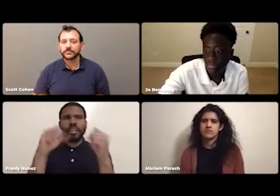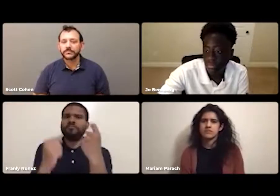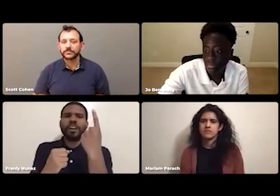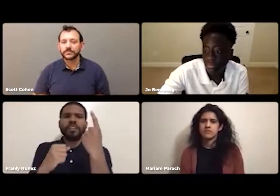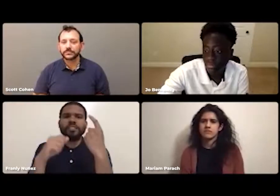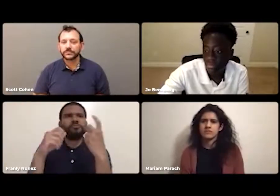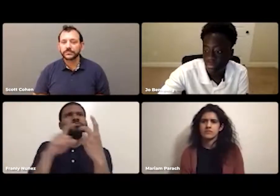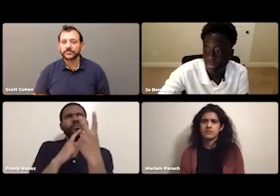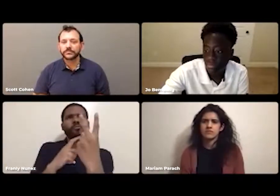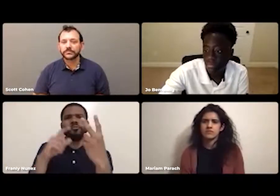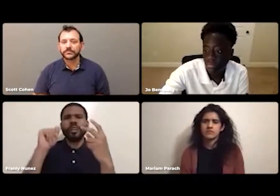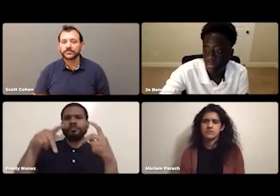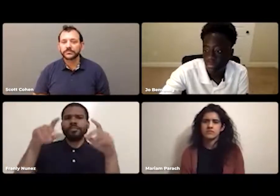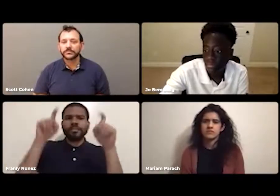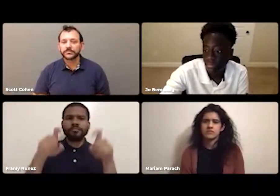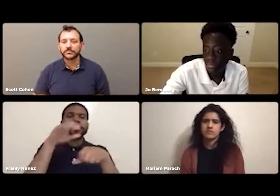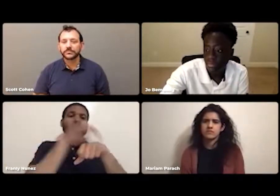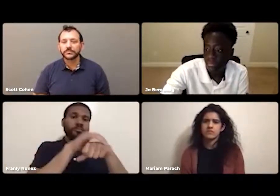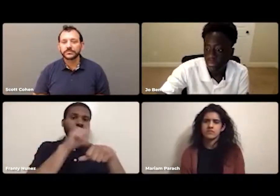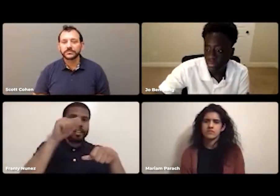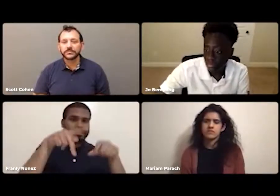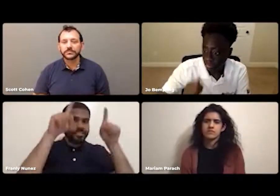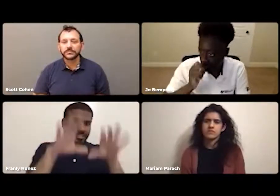Expose yourself to that, and take the AP classes.